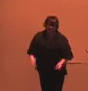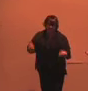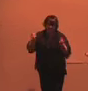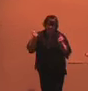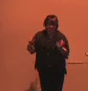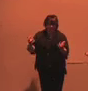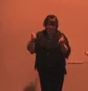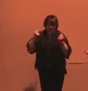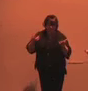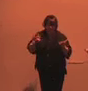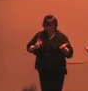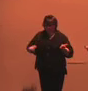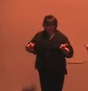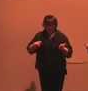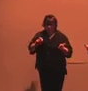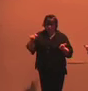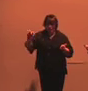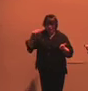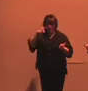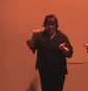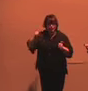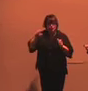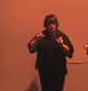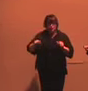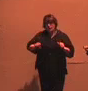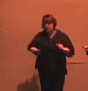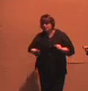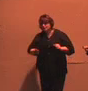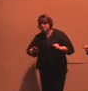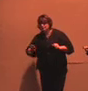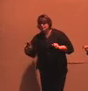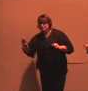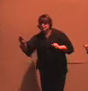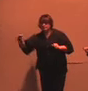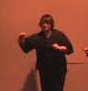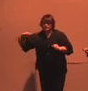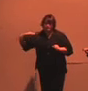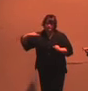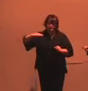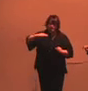can, for example, go up from here and come inside this box.